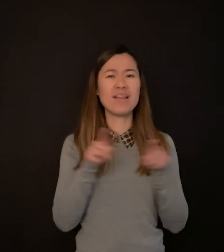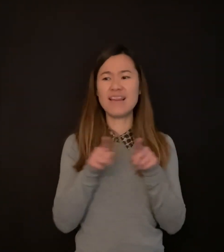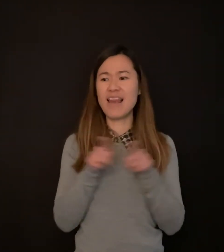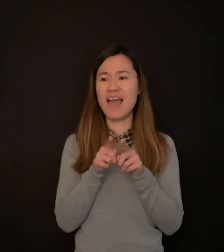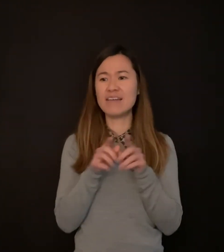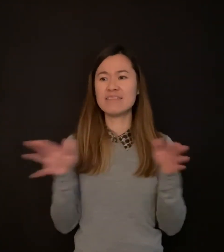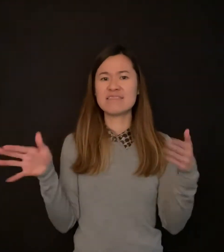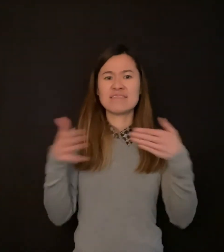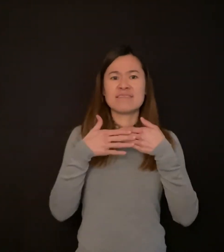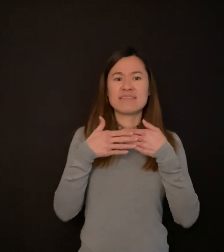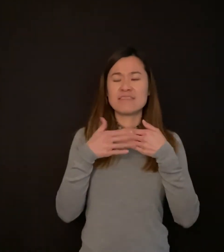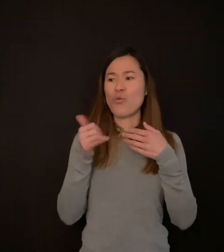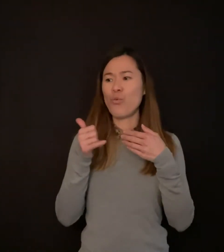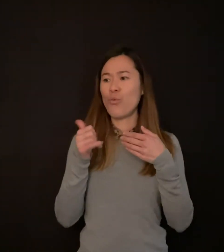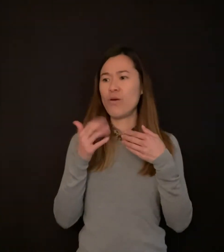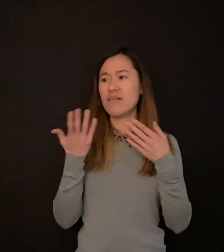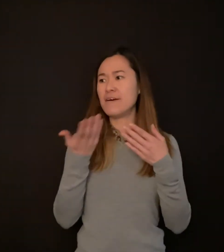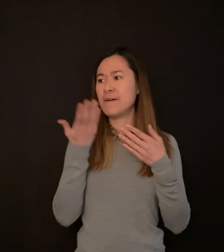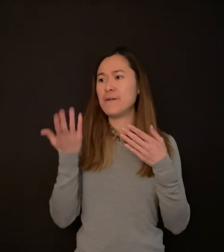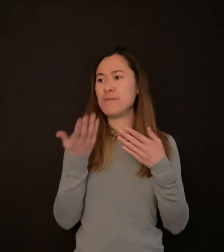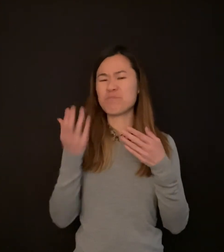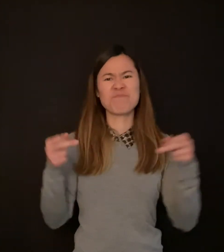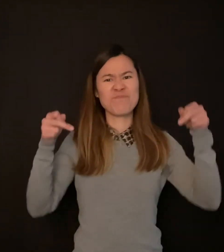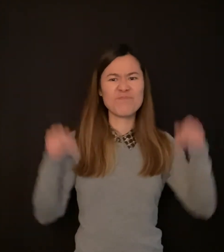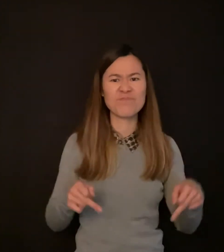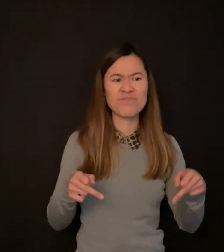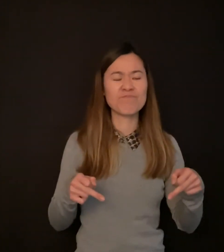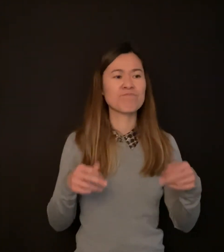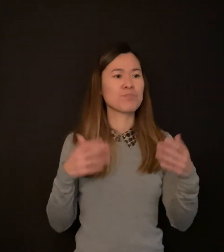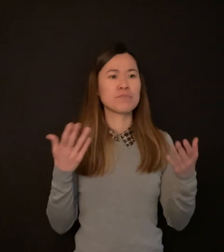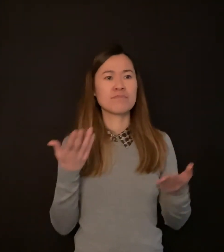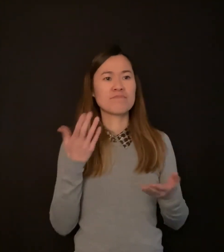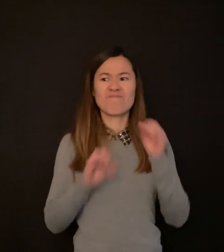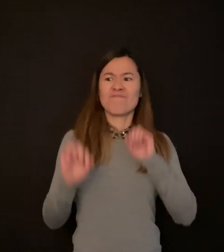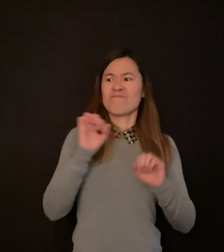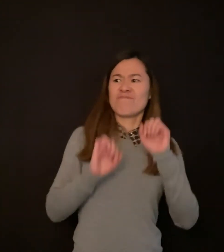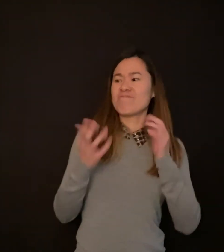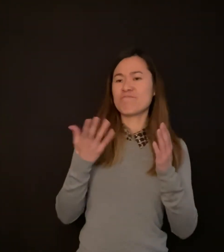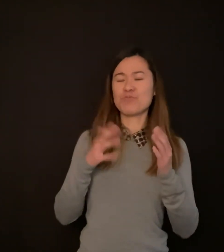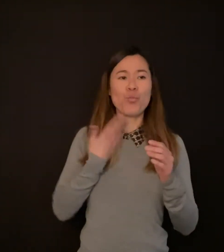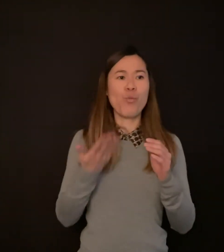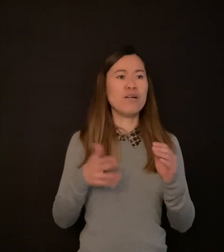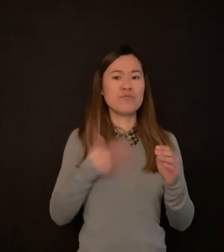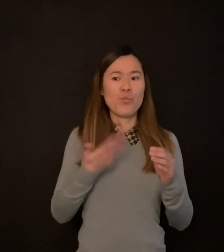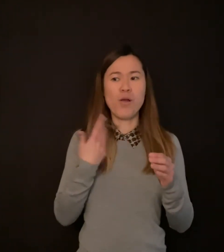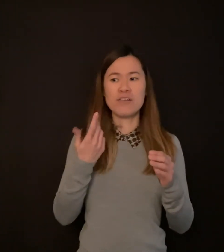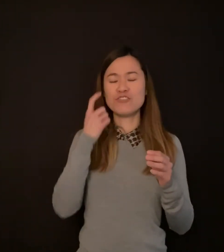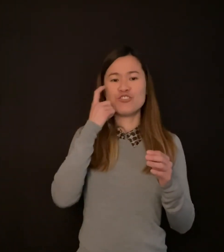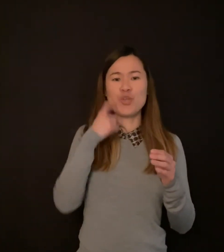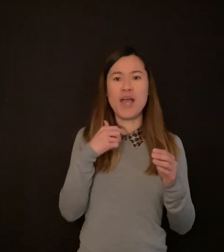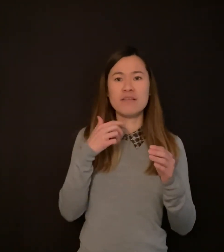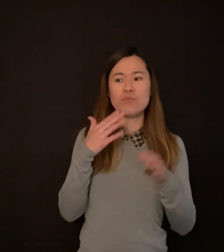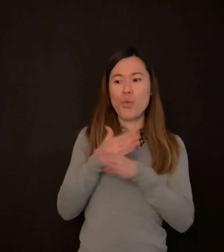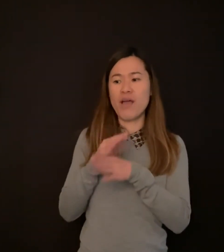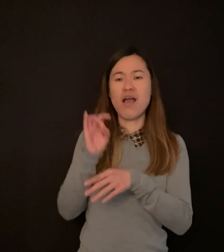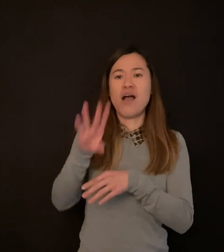Plus, recently the marriage equality law passed. It is interesting because with equal marriage there has been less divorce.